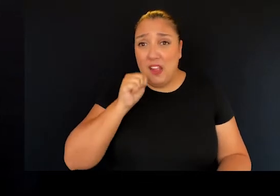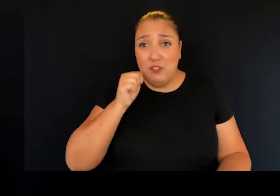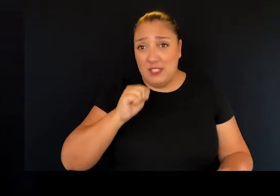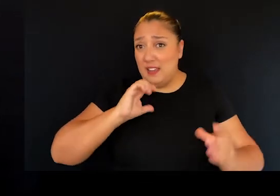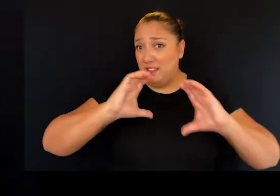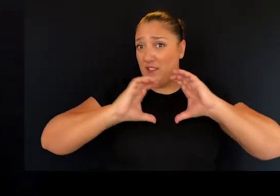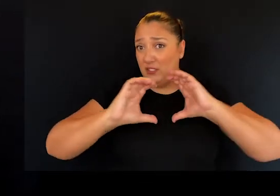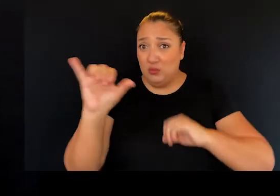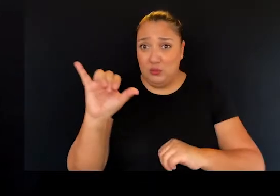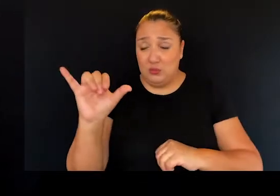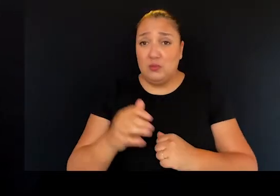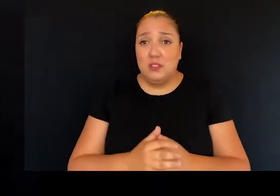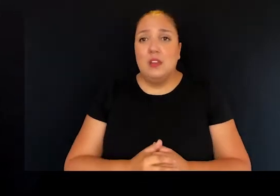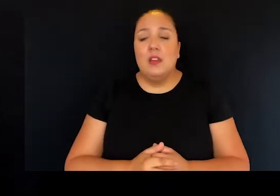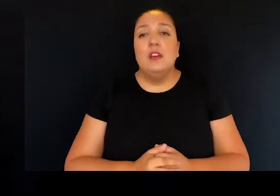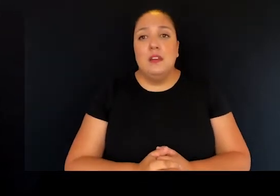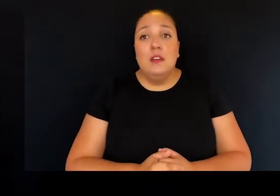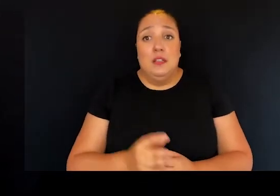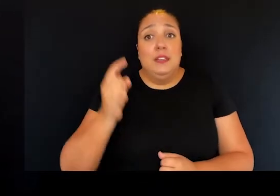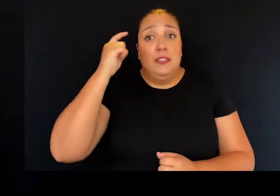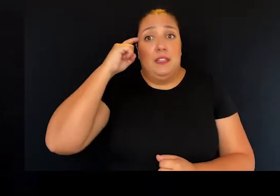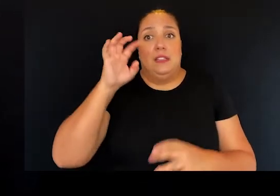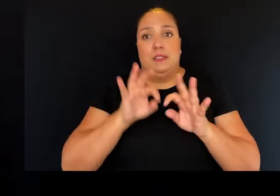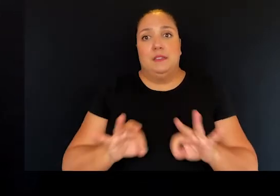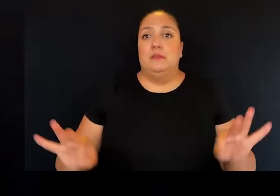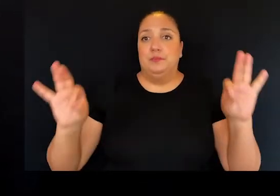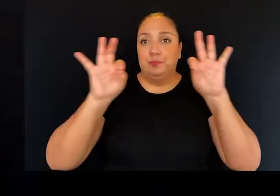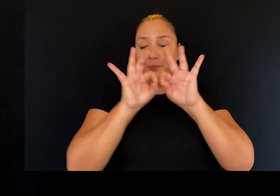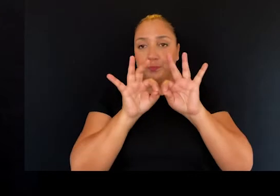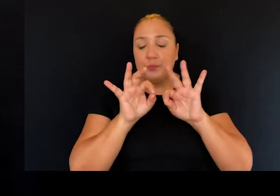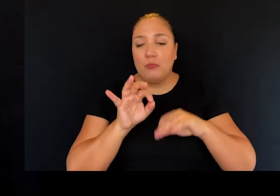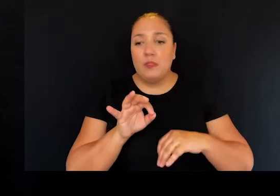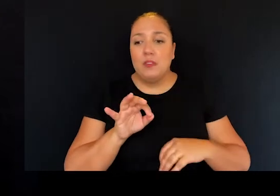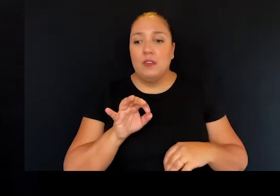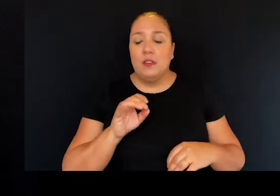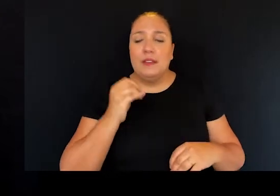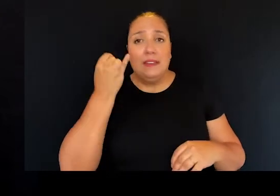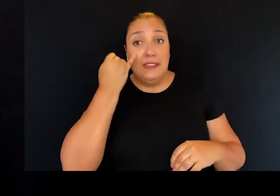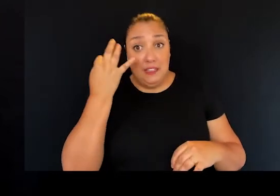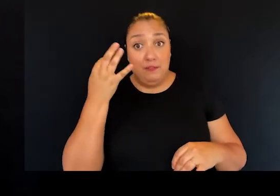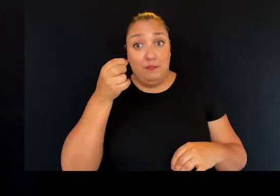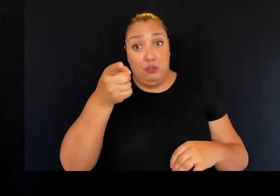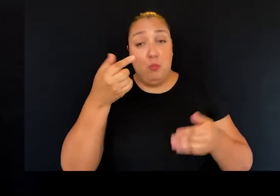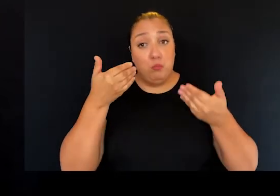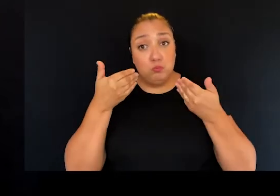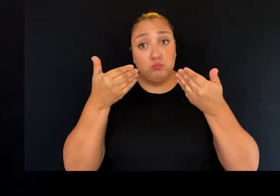I think it's important to, when, if you do come across someone in a conversation